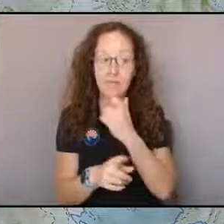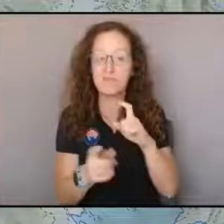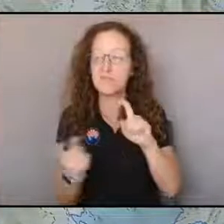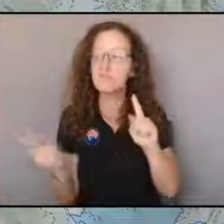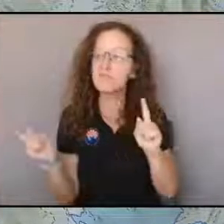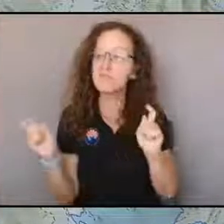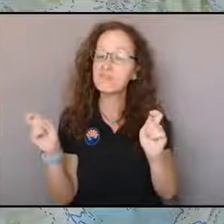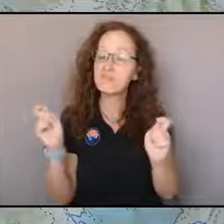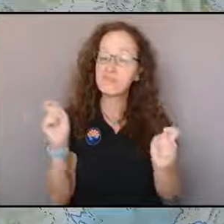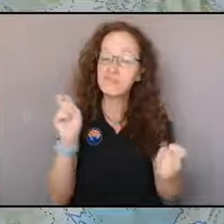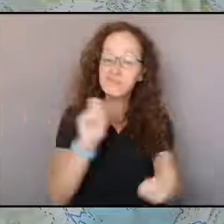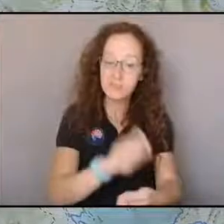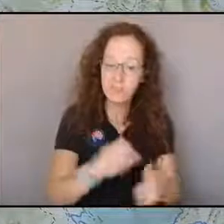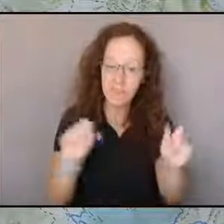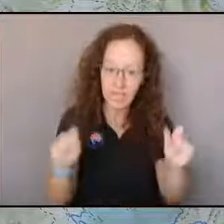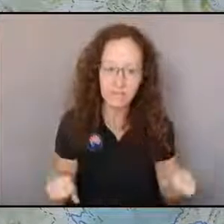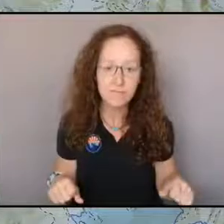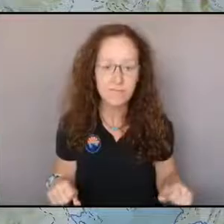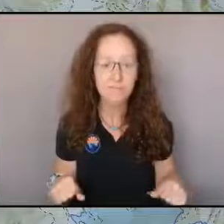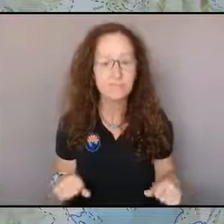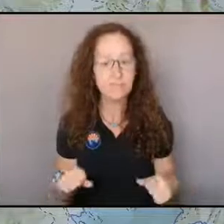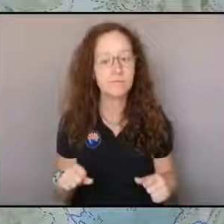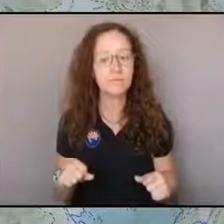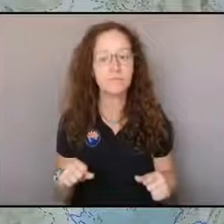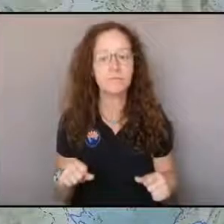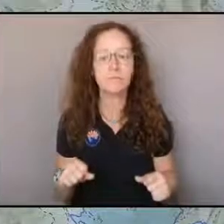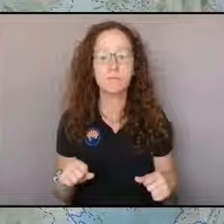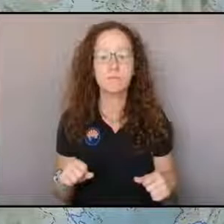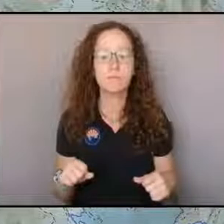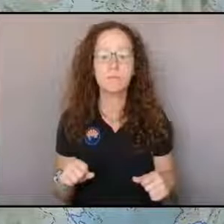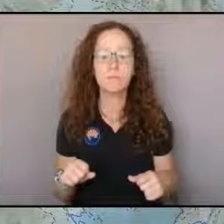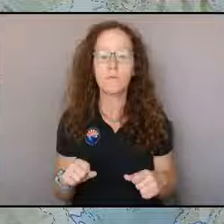CHANGE OVER TIME. SO IT'S AN IMPORTANT PROCESS.